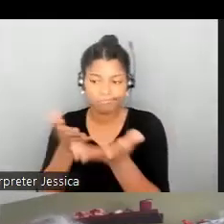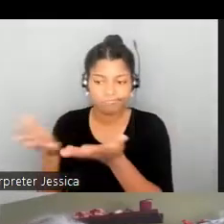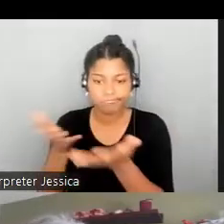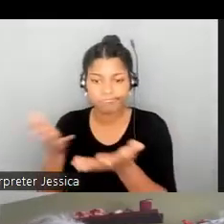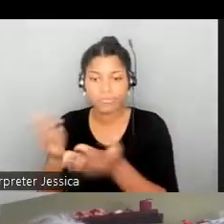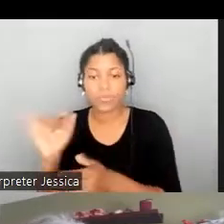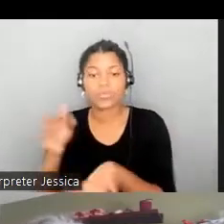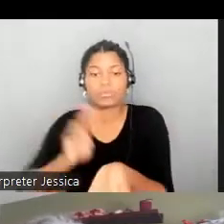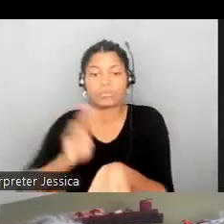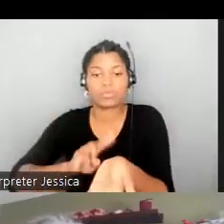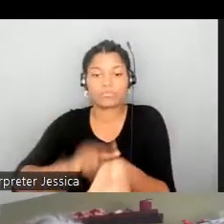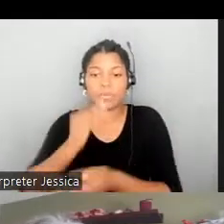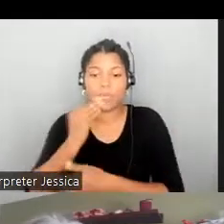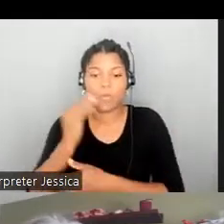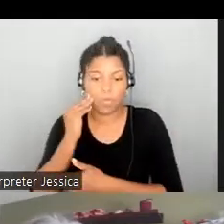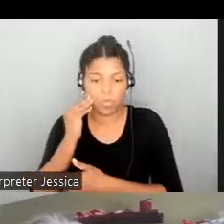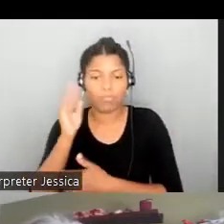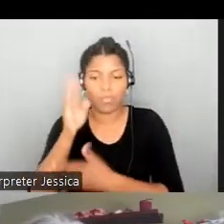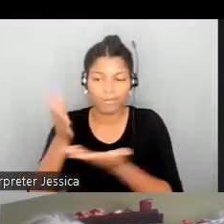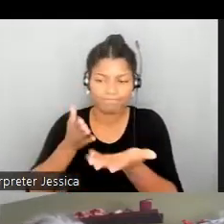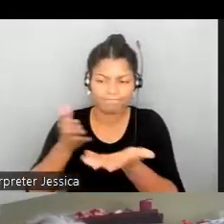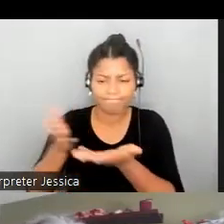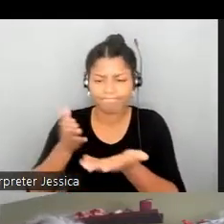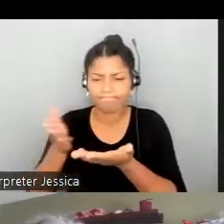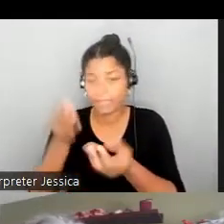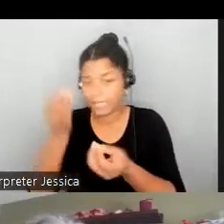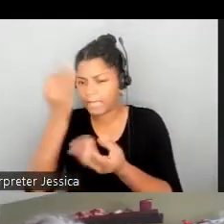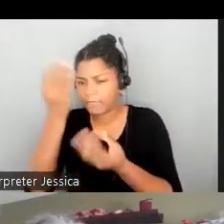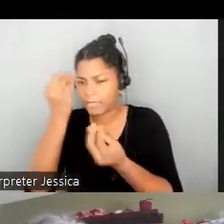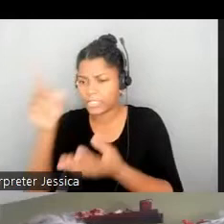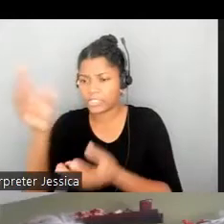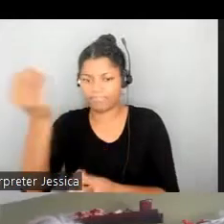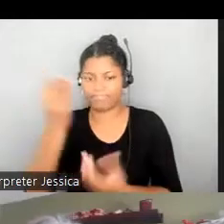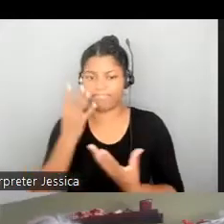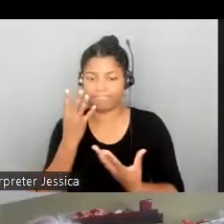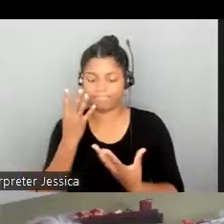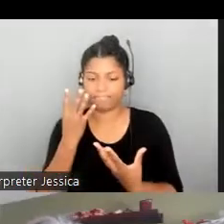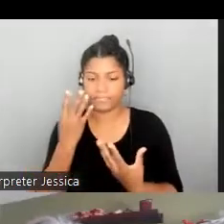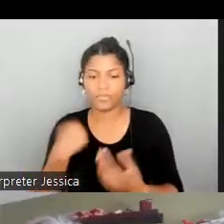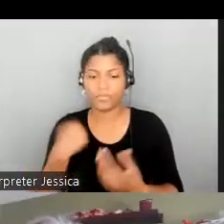facilities. We might find out more, and we try to get in touch with people in the nursing facility